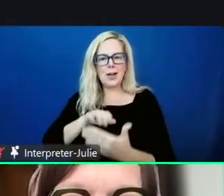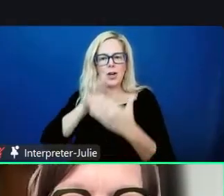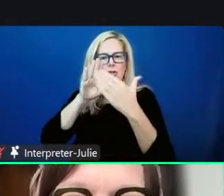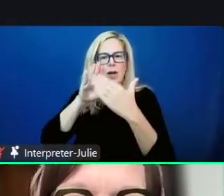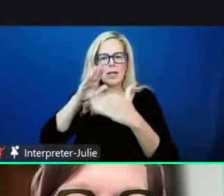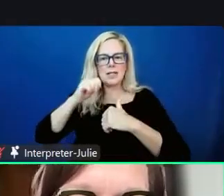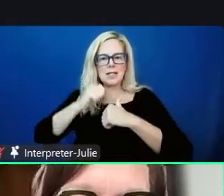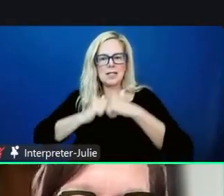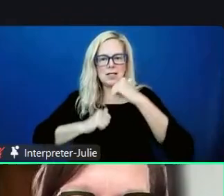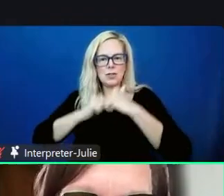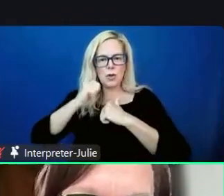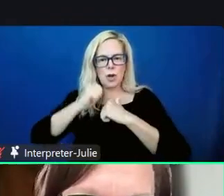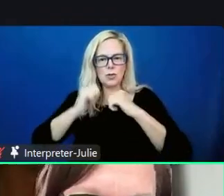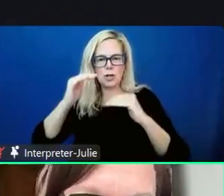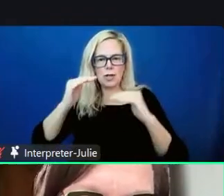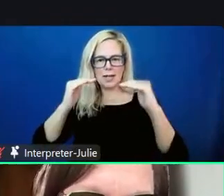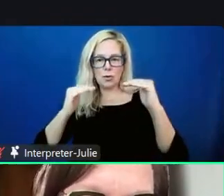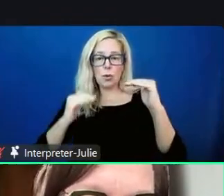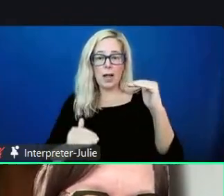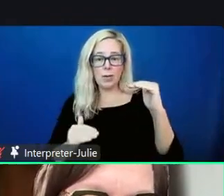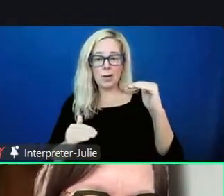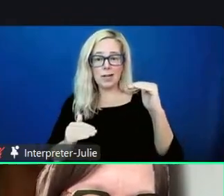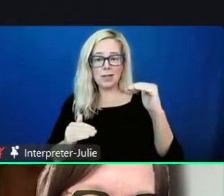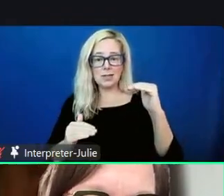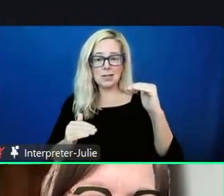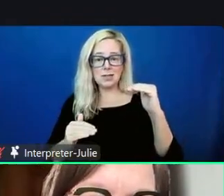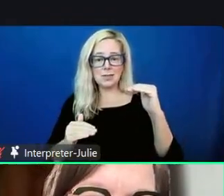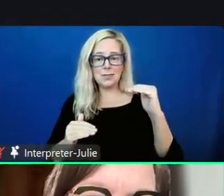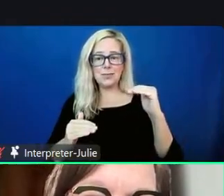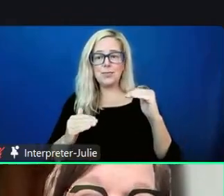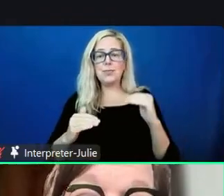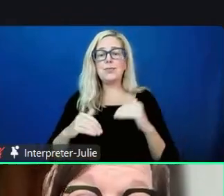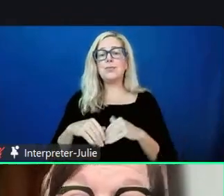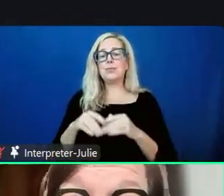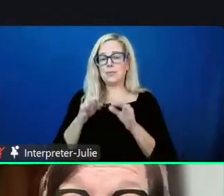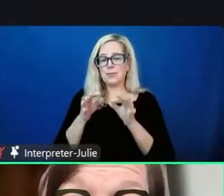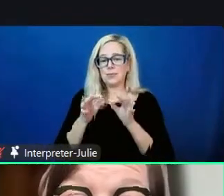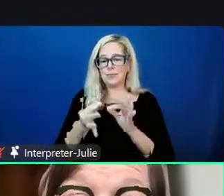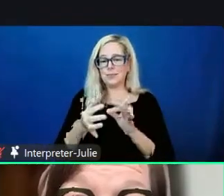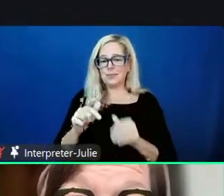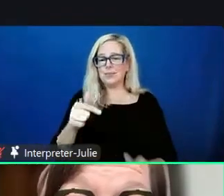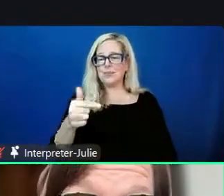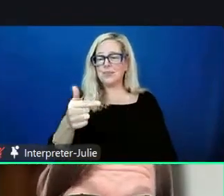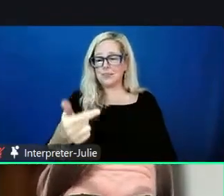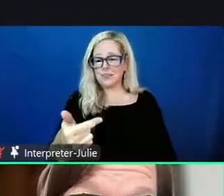So some of our recommendations from this have included integrating into professional education curricula.